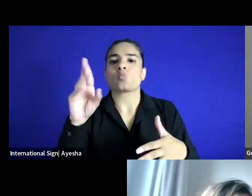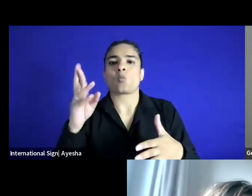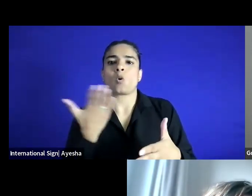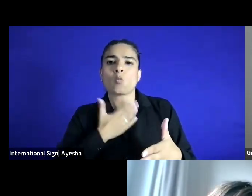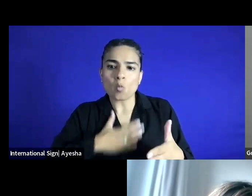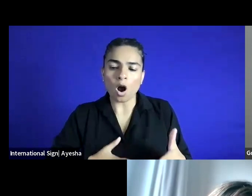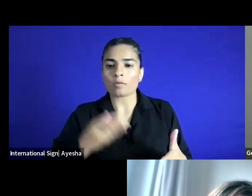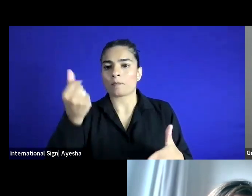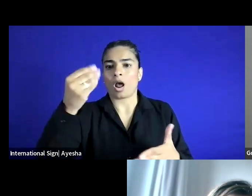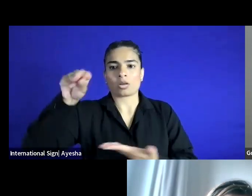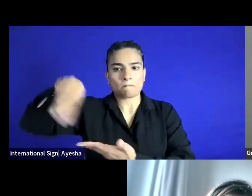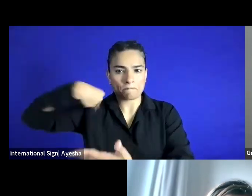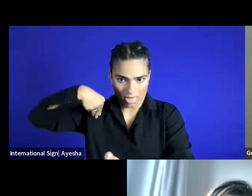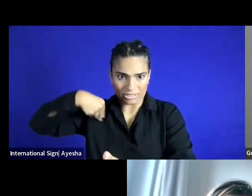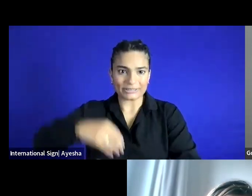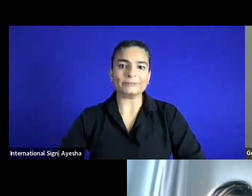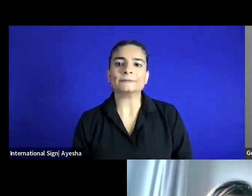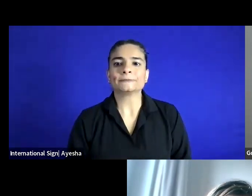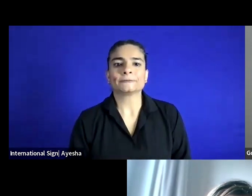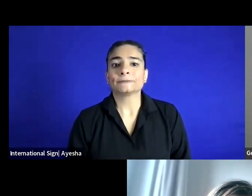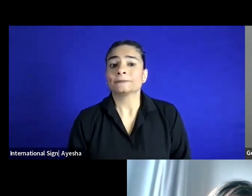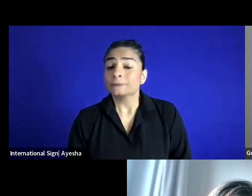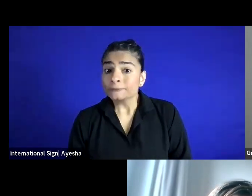and yeah, yeah, there's also I see a couple of questions, one